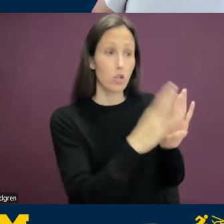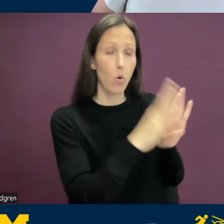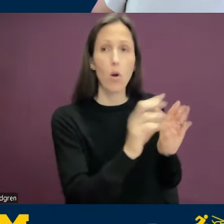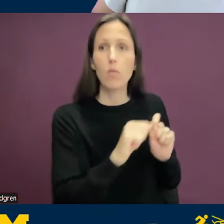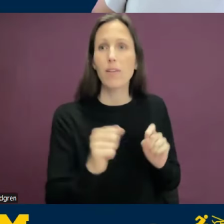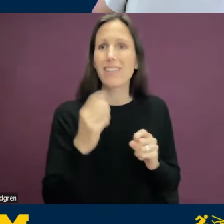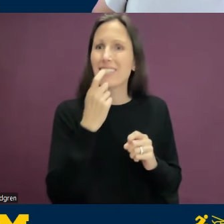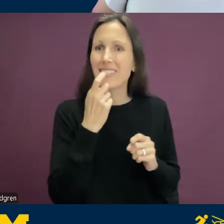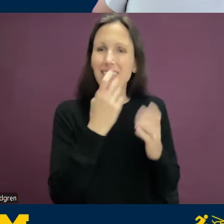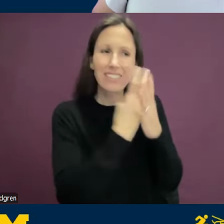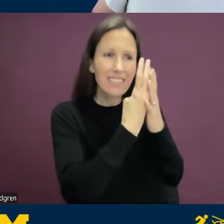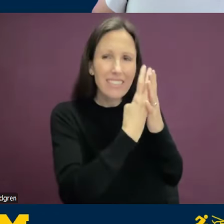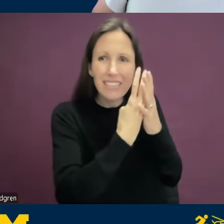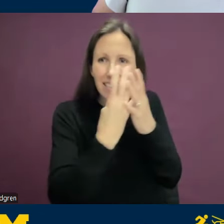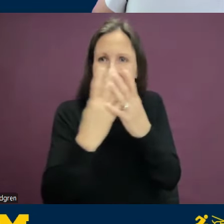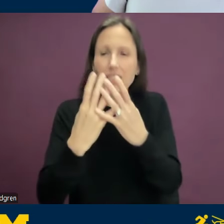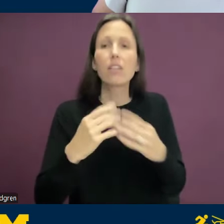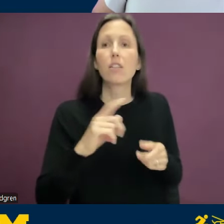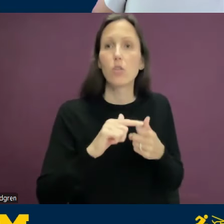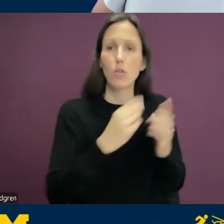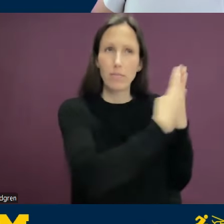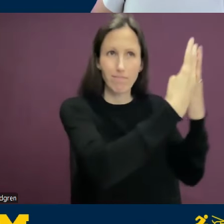to minimize the visual distractions in the cubicle workspace.